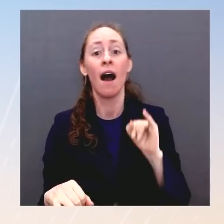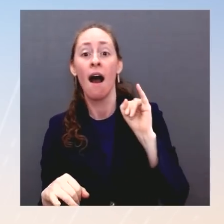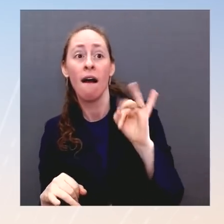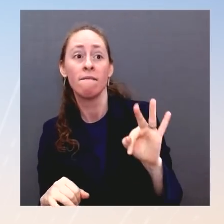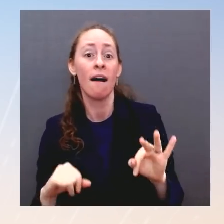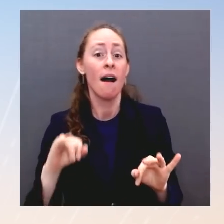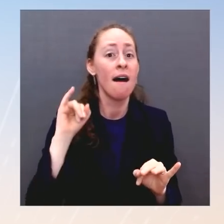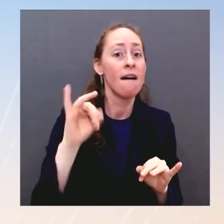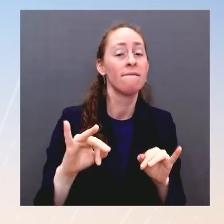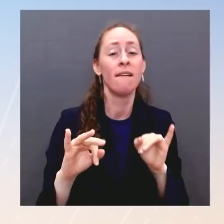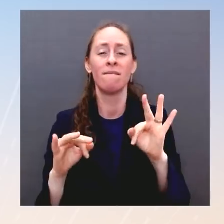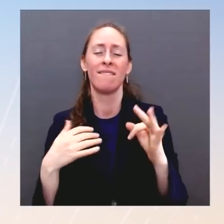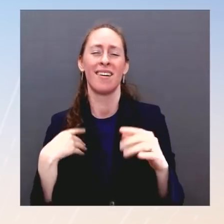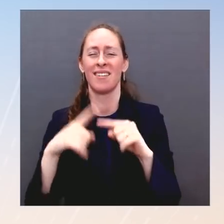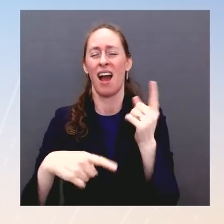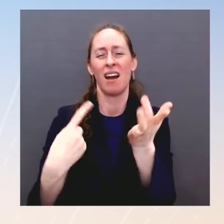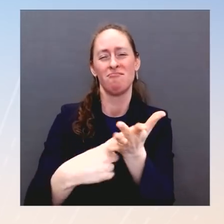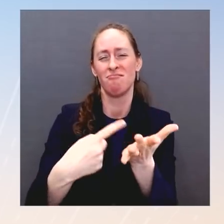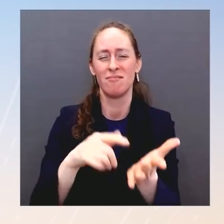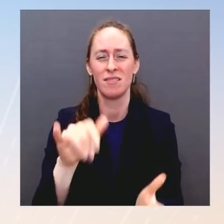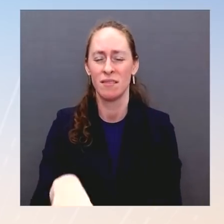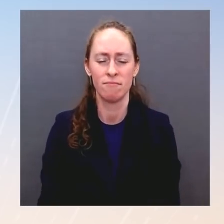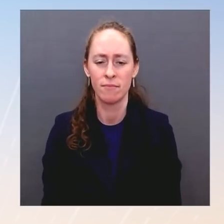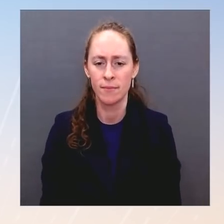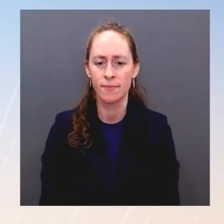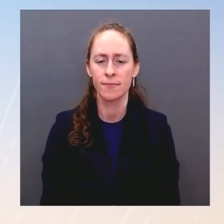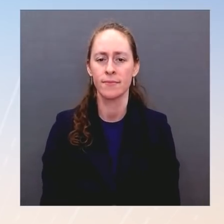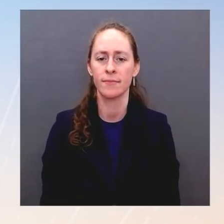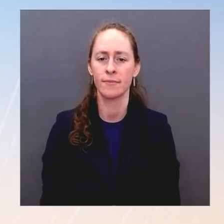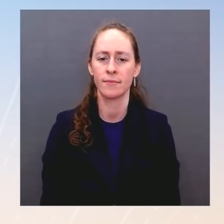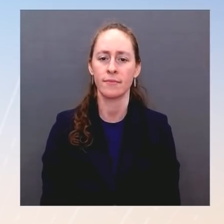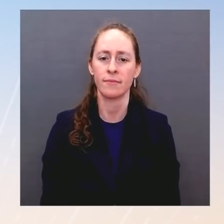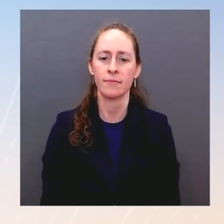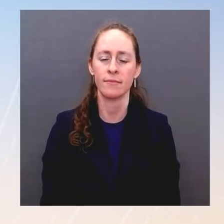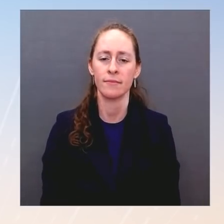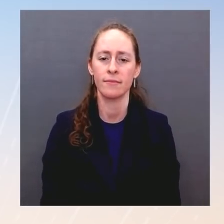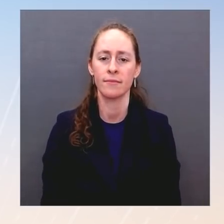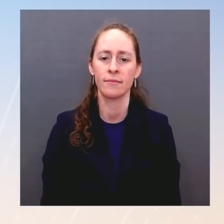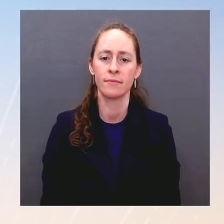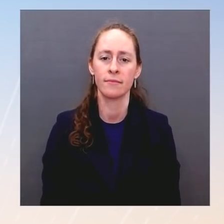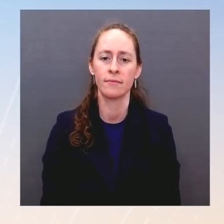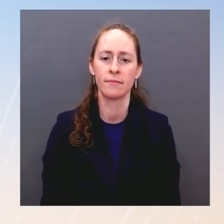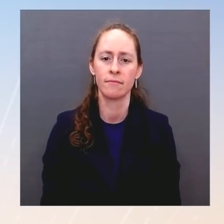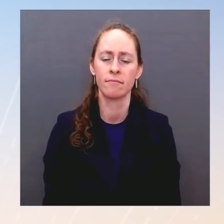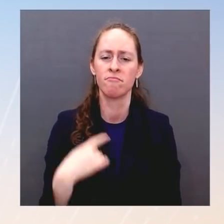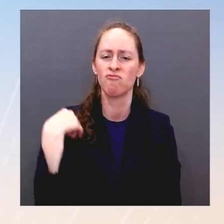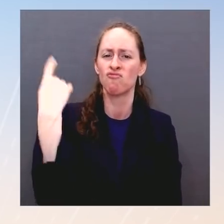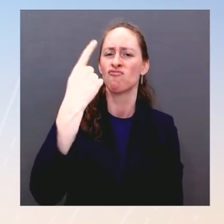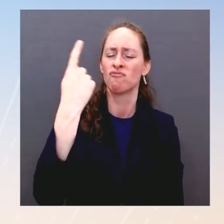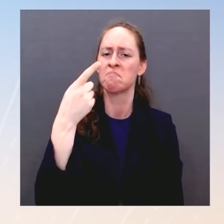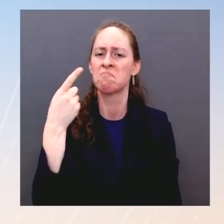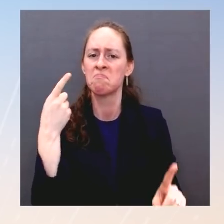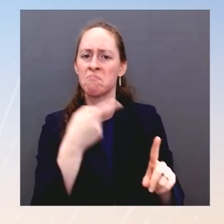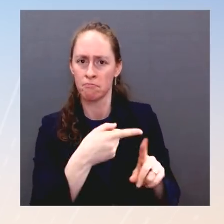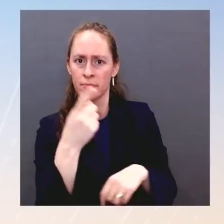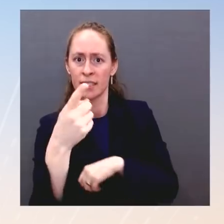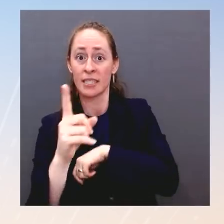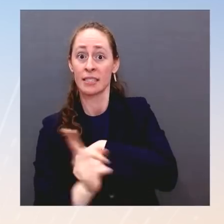I just want to follow up on the Putin sanctions again -- Ms. Psaki: Sure. The Press: -- based on what you've said so far. So, was this decision to coordinate with Allies